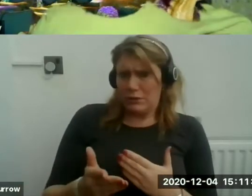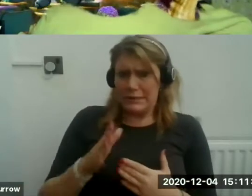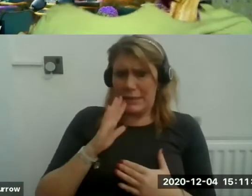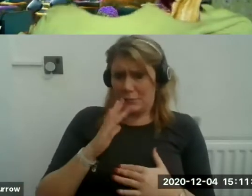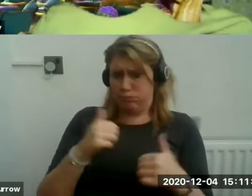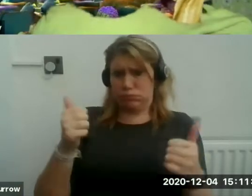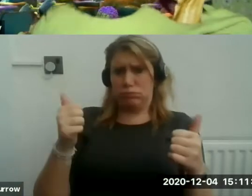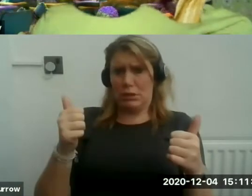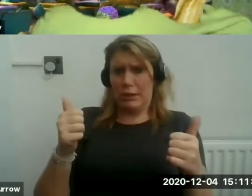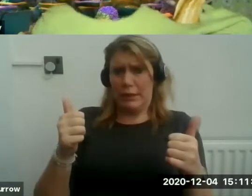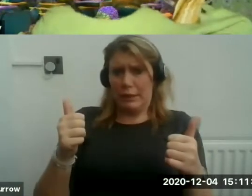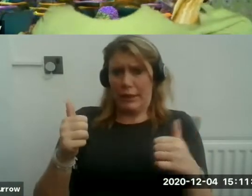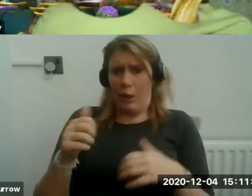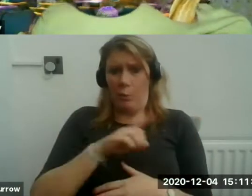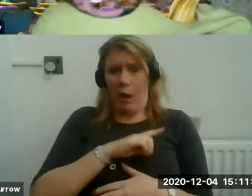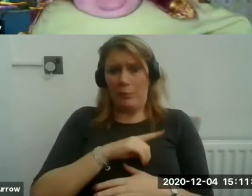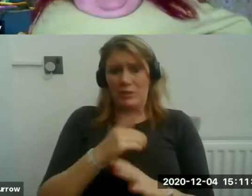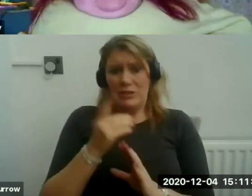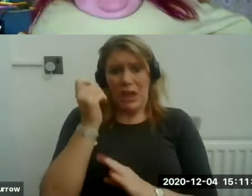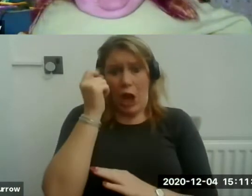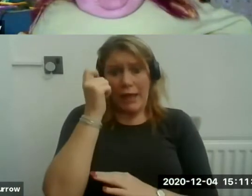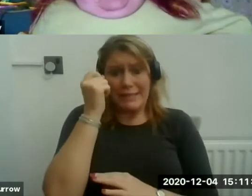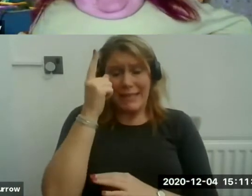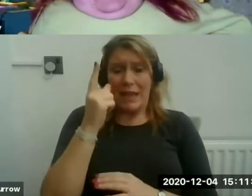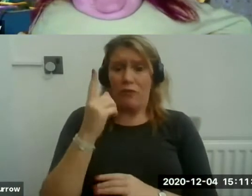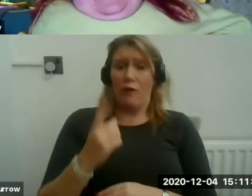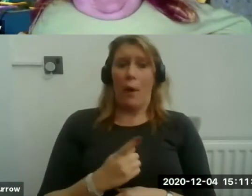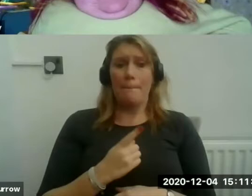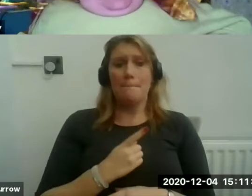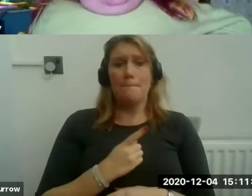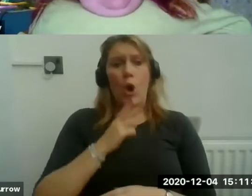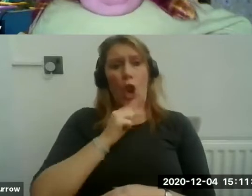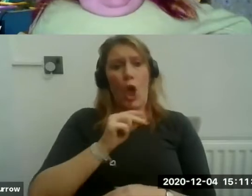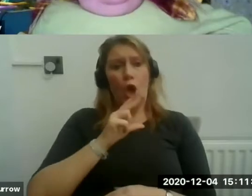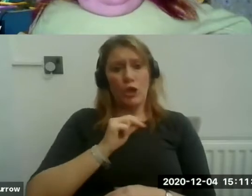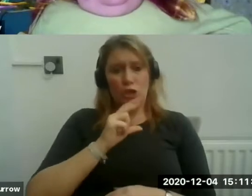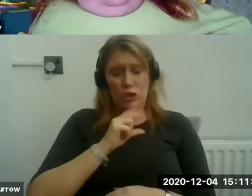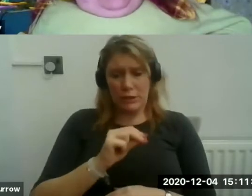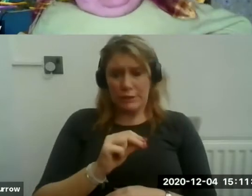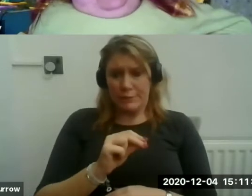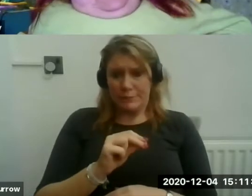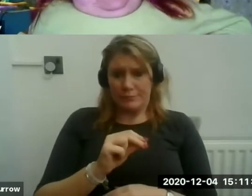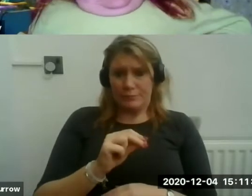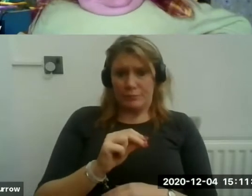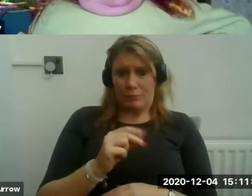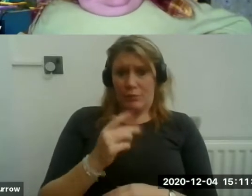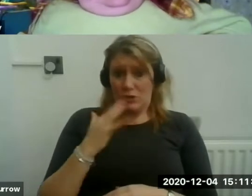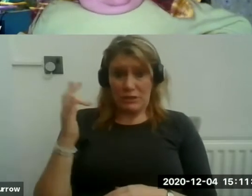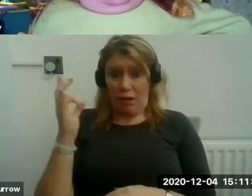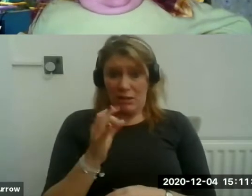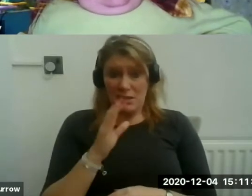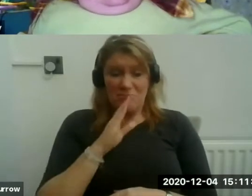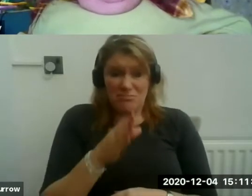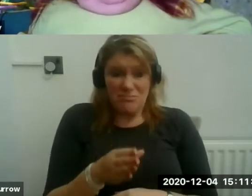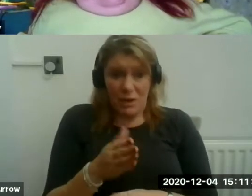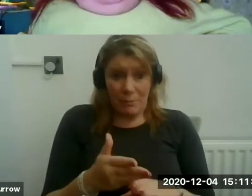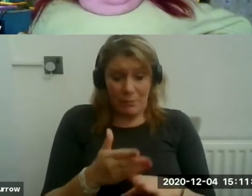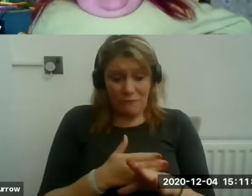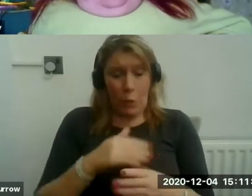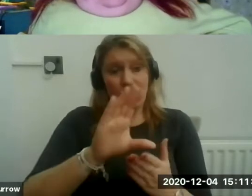I said of course that sounds great. It was just an idea for monologues, bare bones and very just asked me so I said,